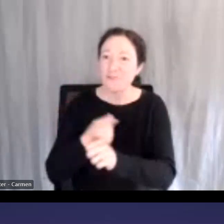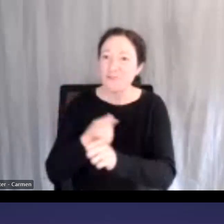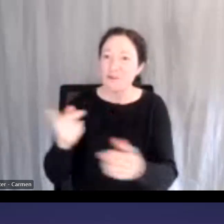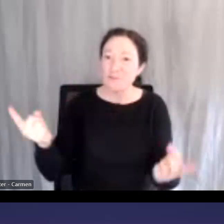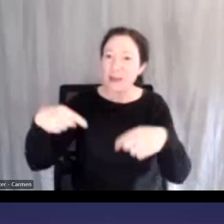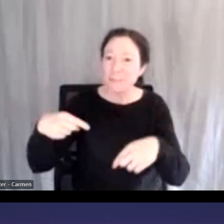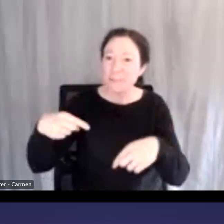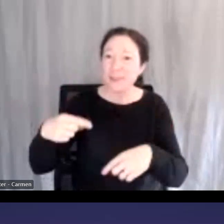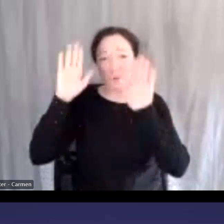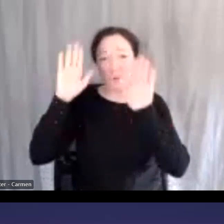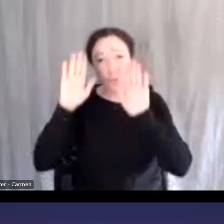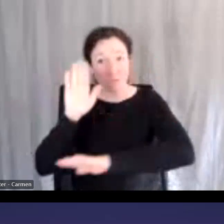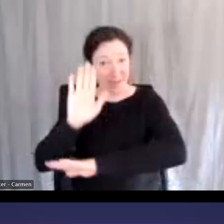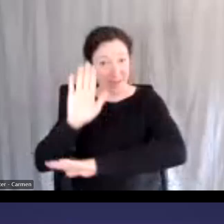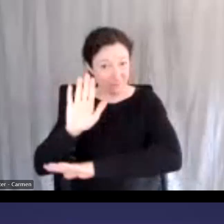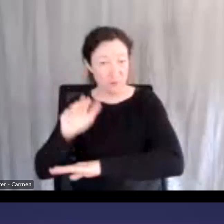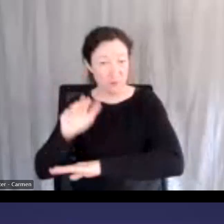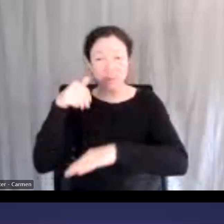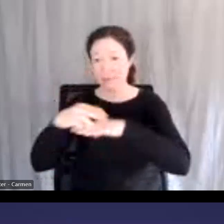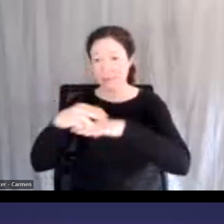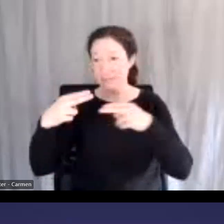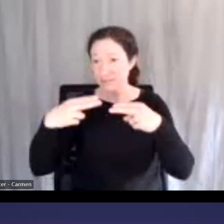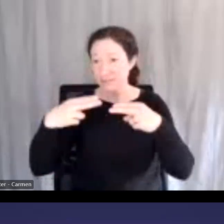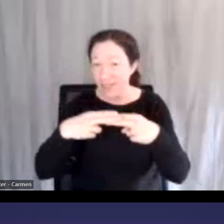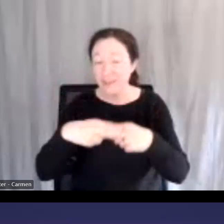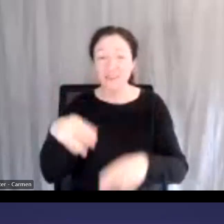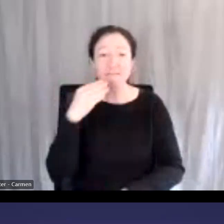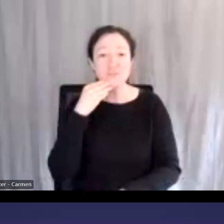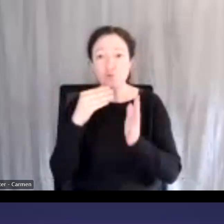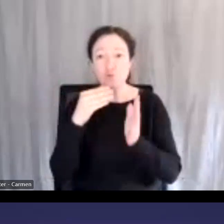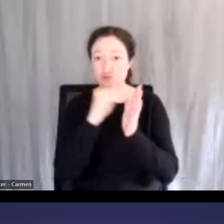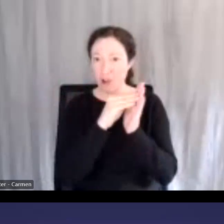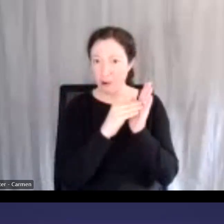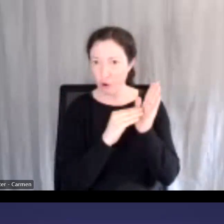We will send slides and a food tracker out to everyone